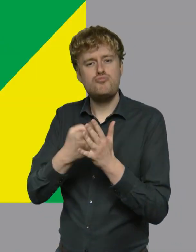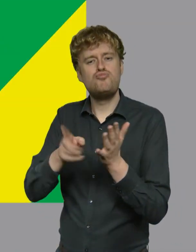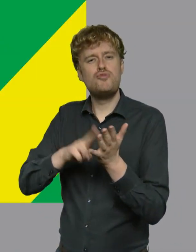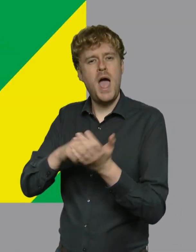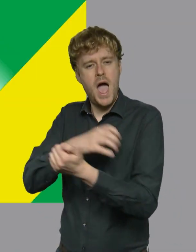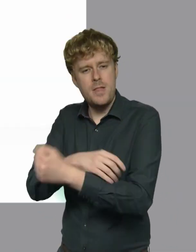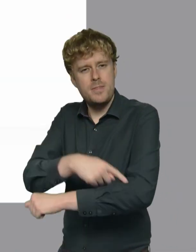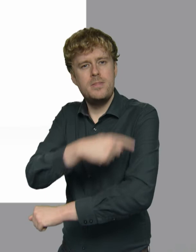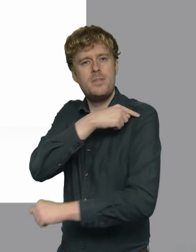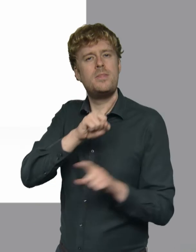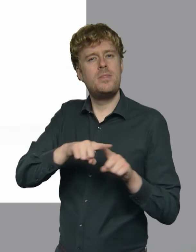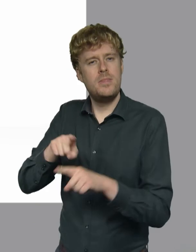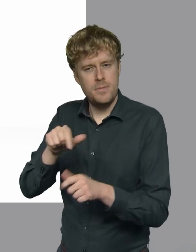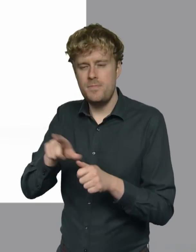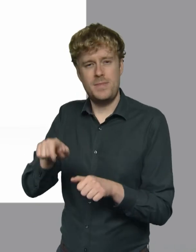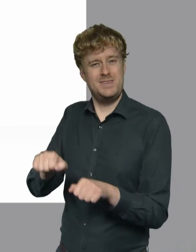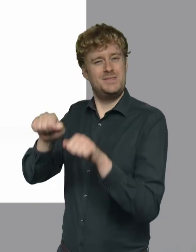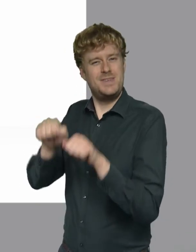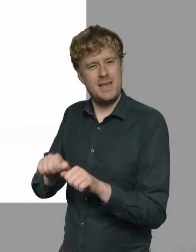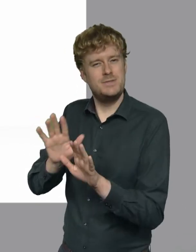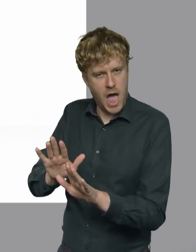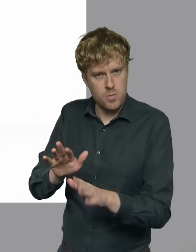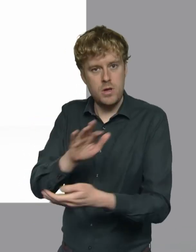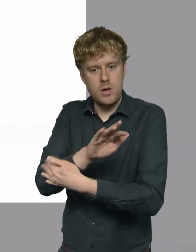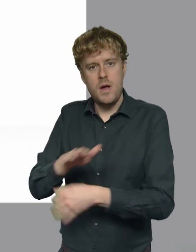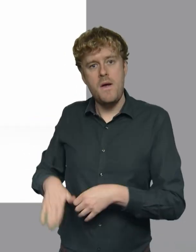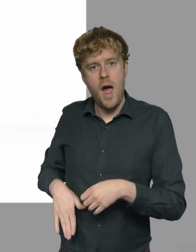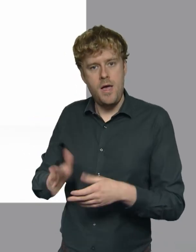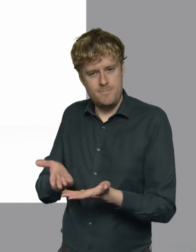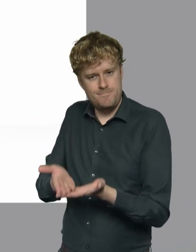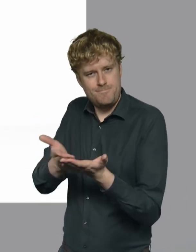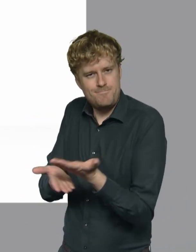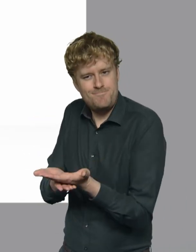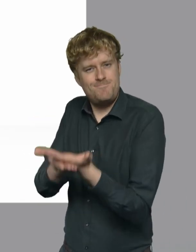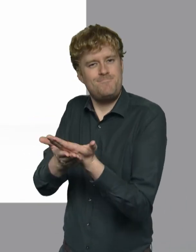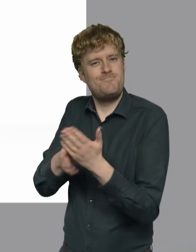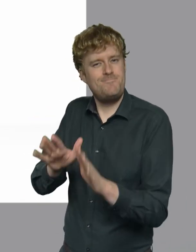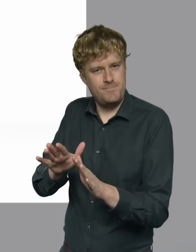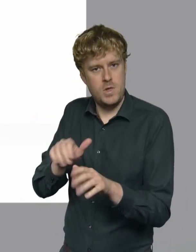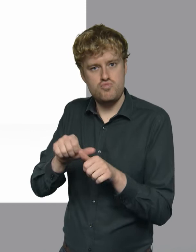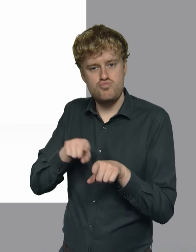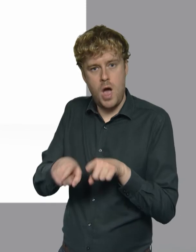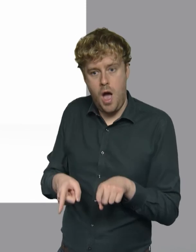help the casualty to sit down and support the injured limb. Raise the limb if you can, as this will help with any swelling.